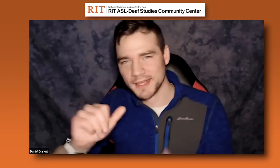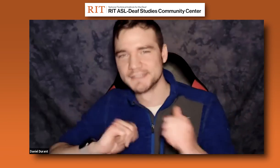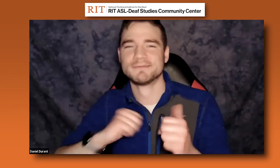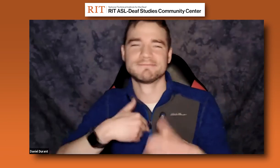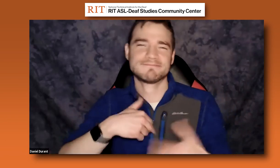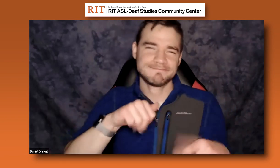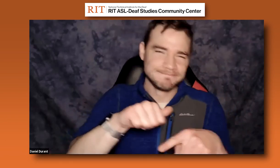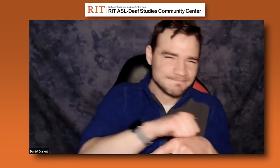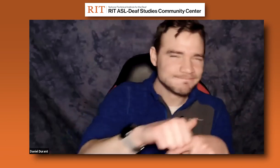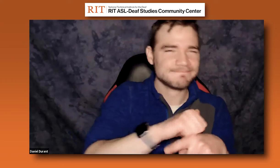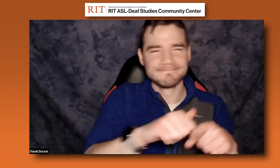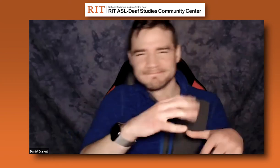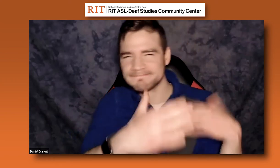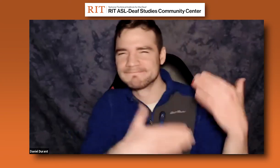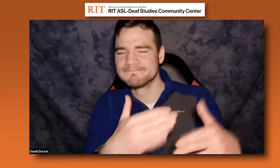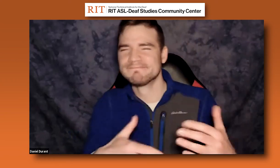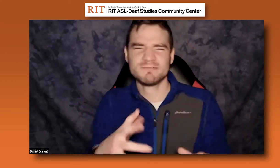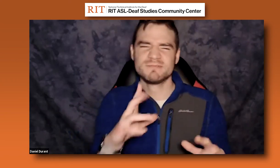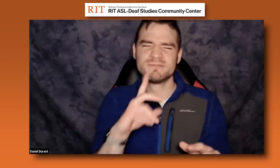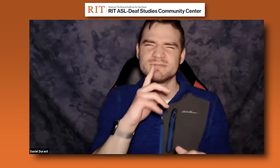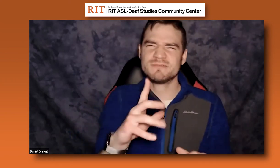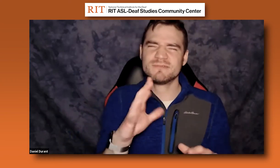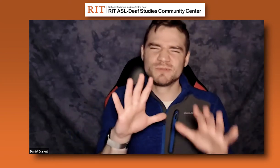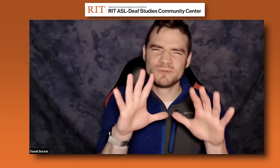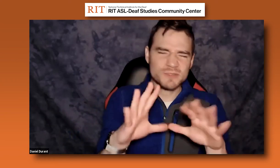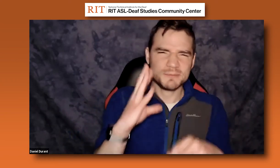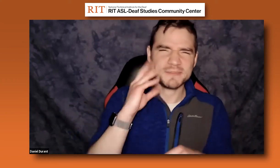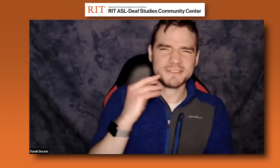Joined the play at Deaf West, went through the rehearsal process.